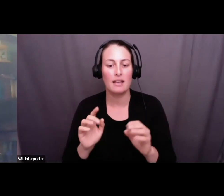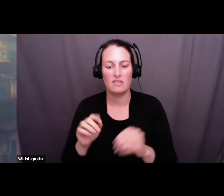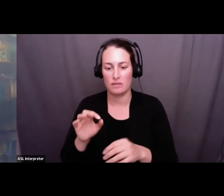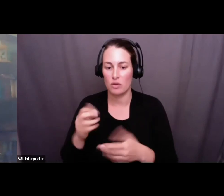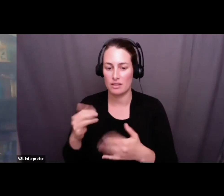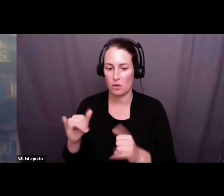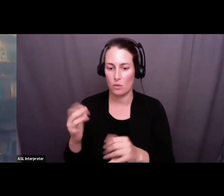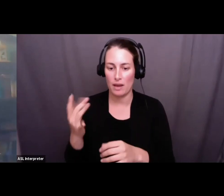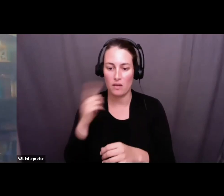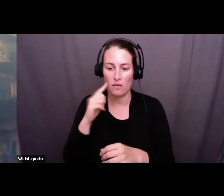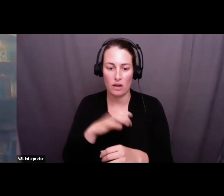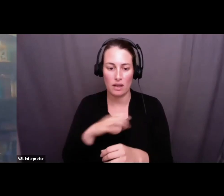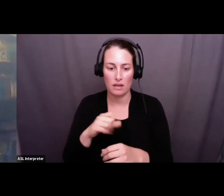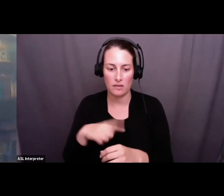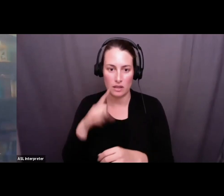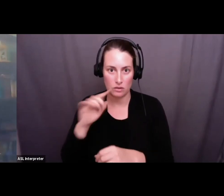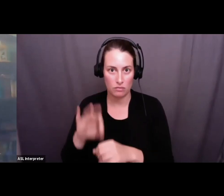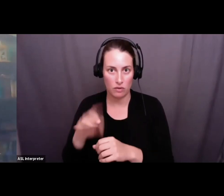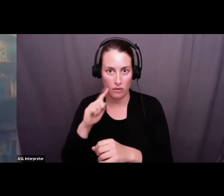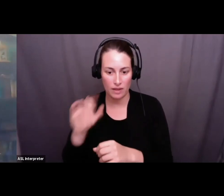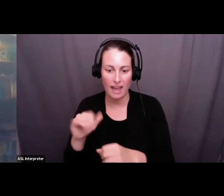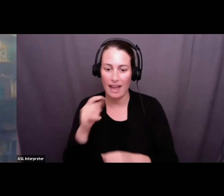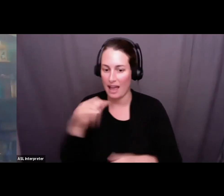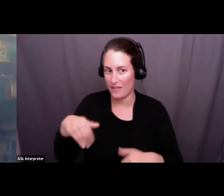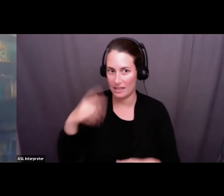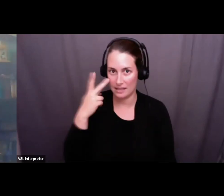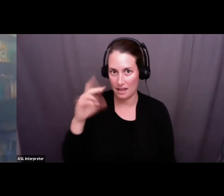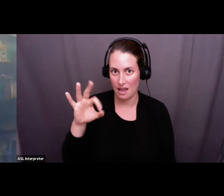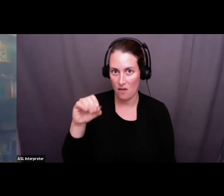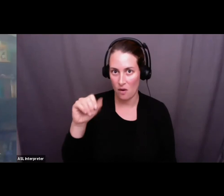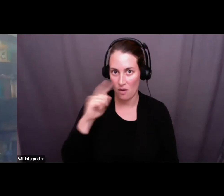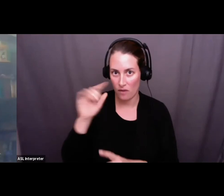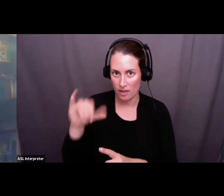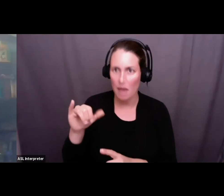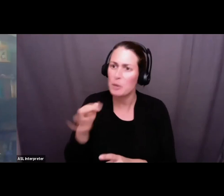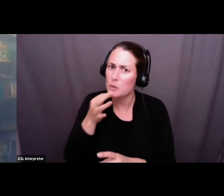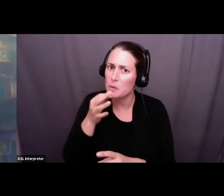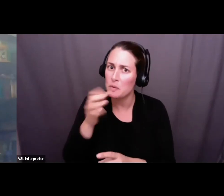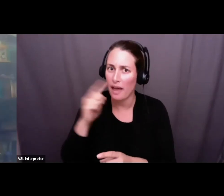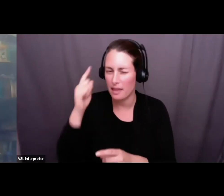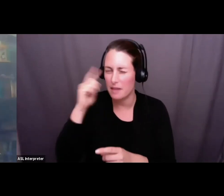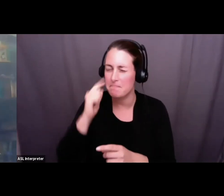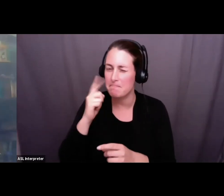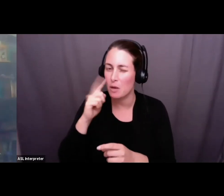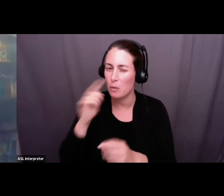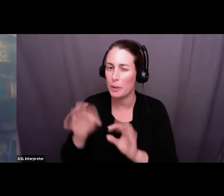an FOA at this point. It would be pretty soon for that to be out. But I suspect that this